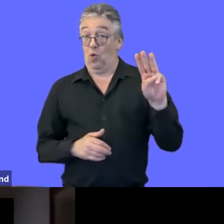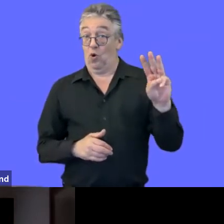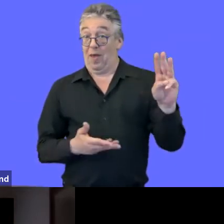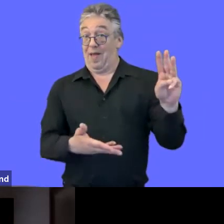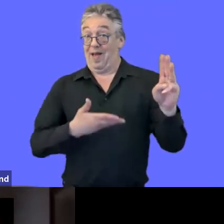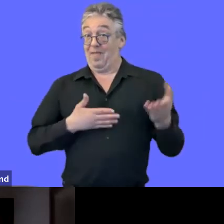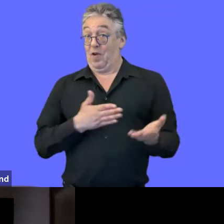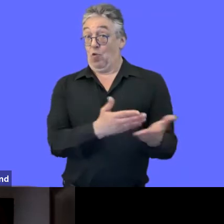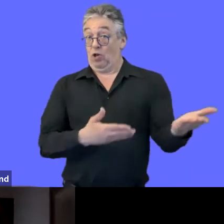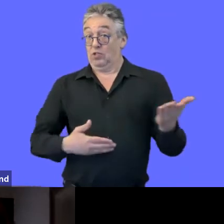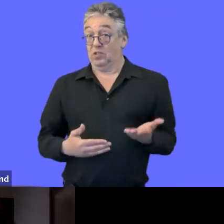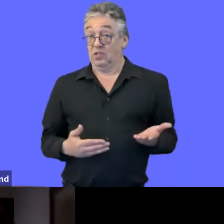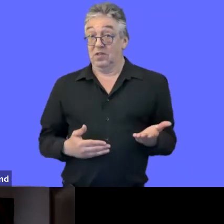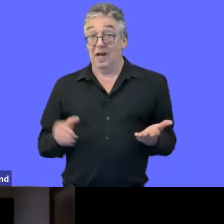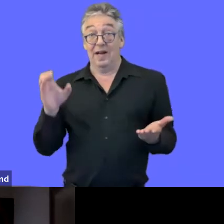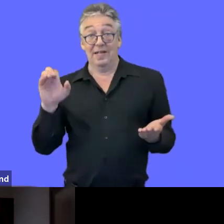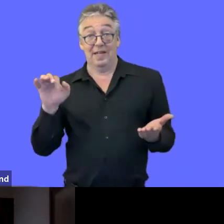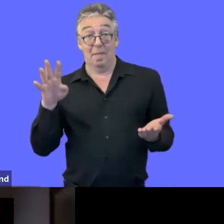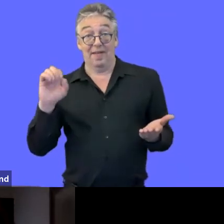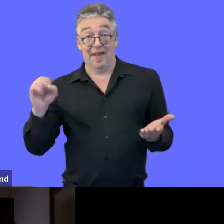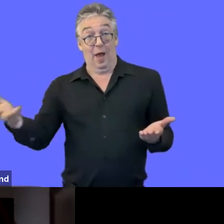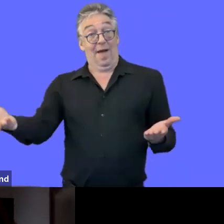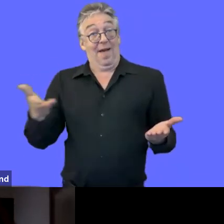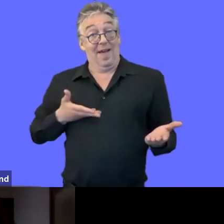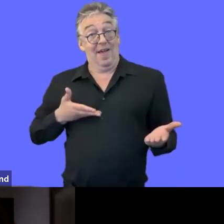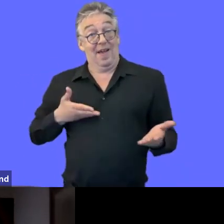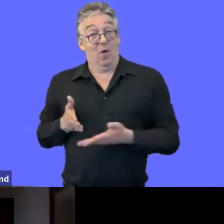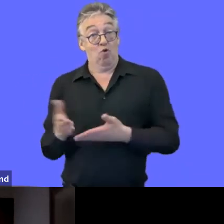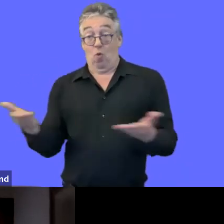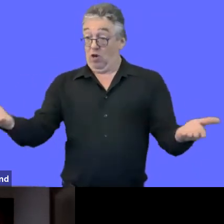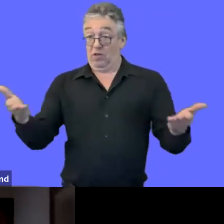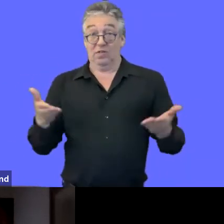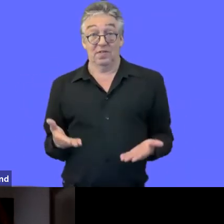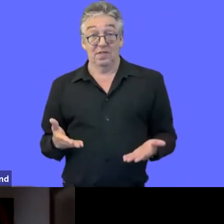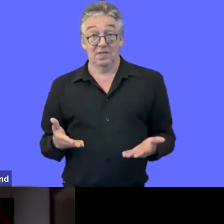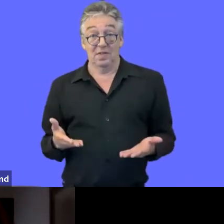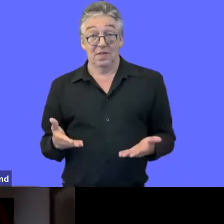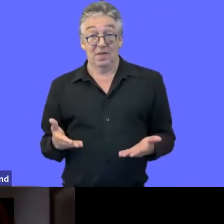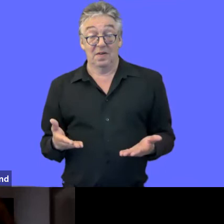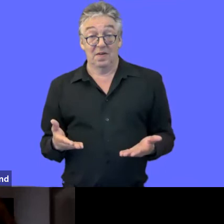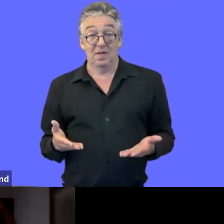to have a bearing on another convention and a very good example given was